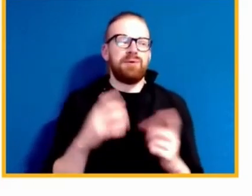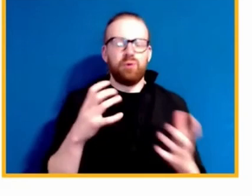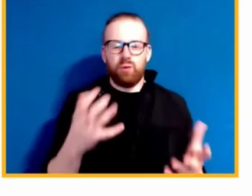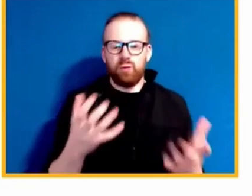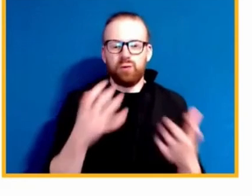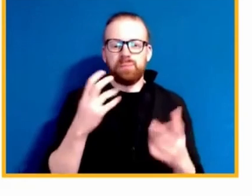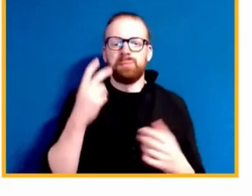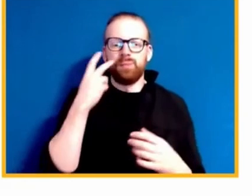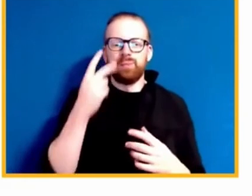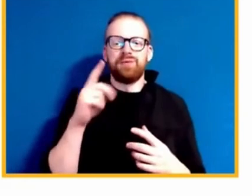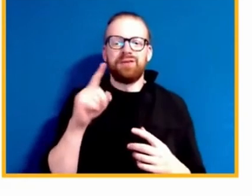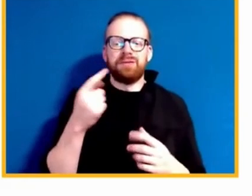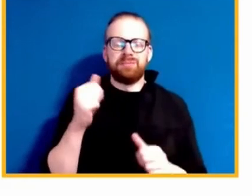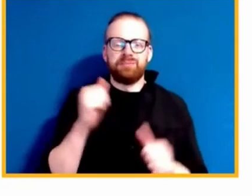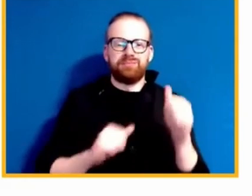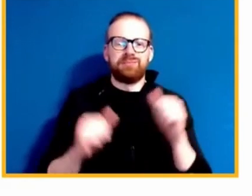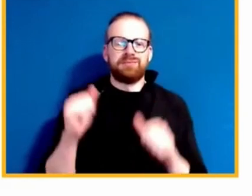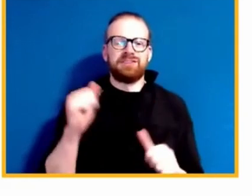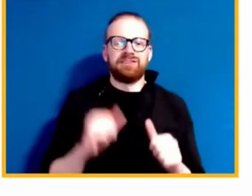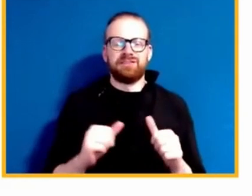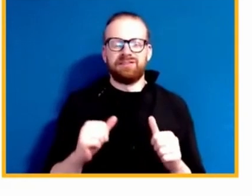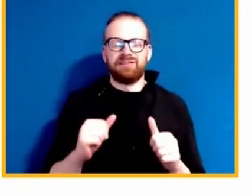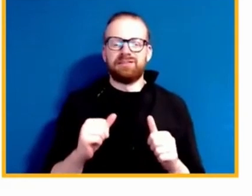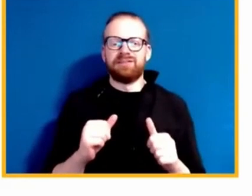performance first before we get some dinner of any kind.